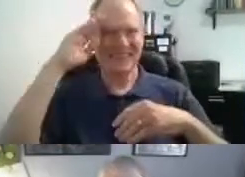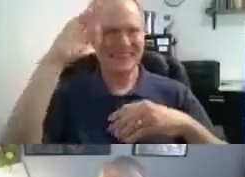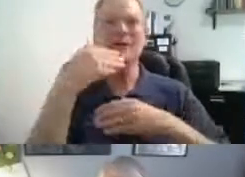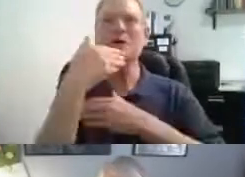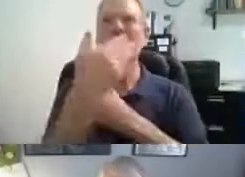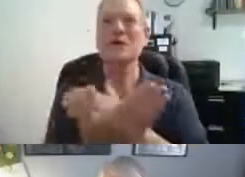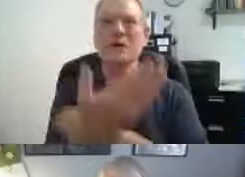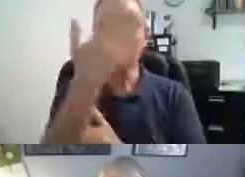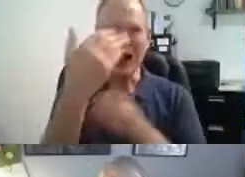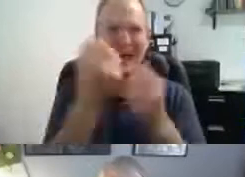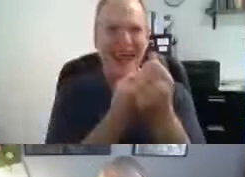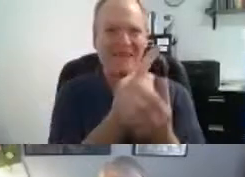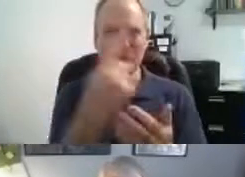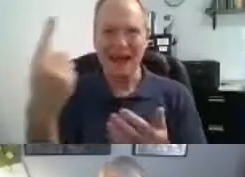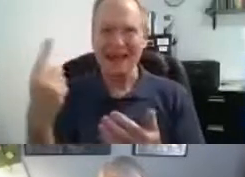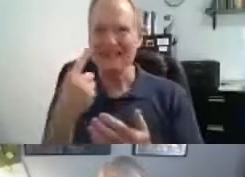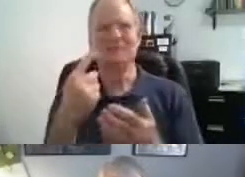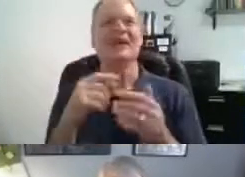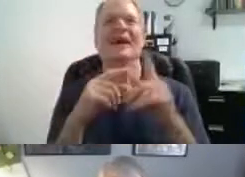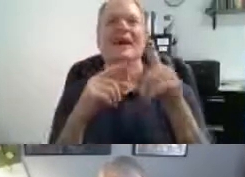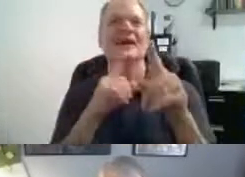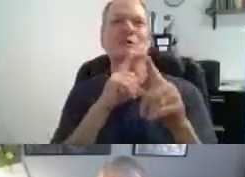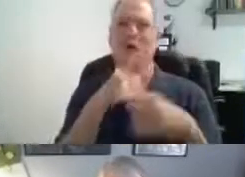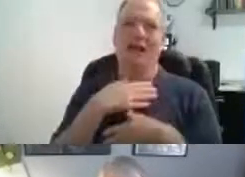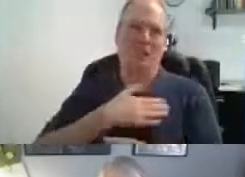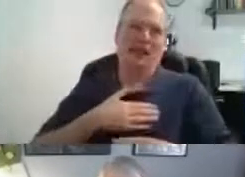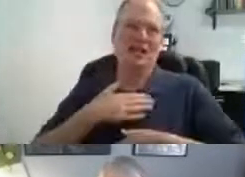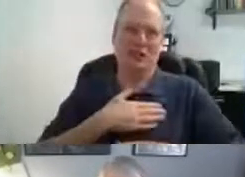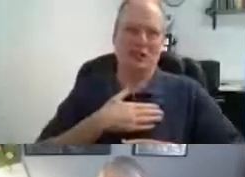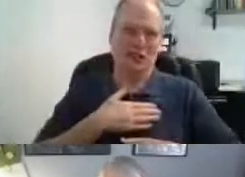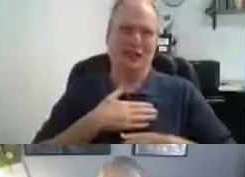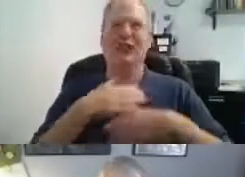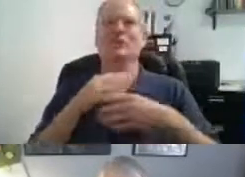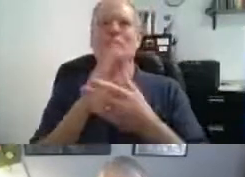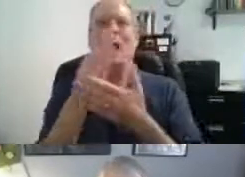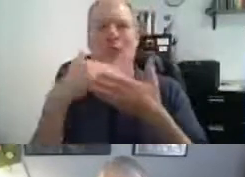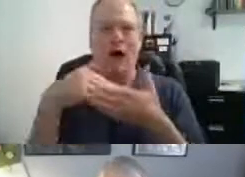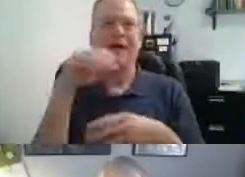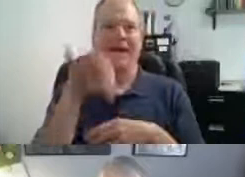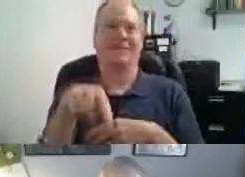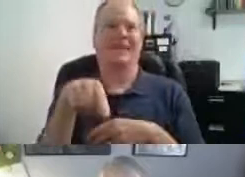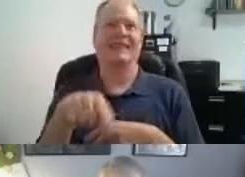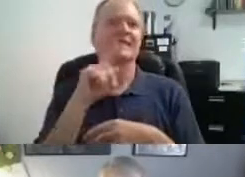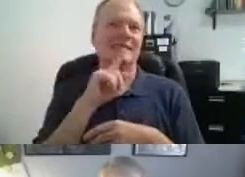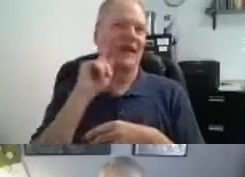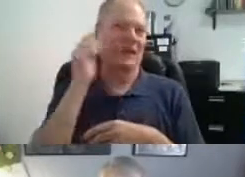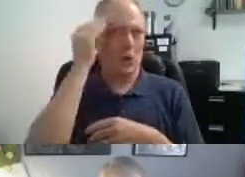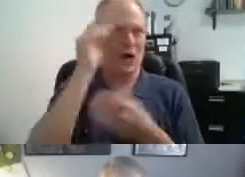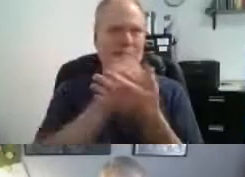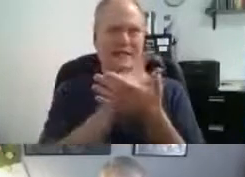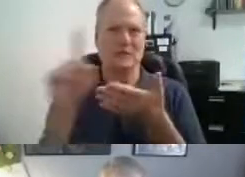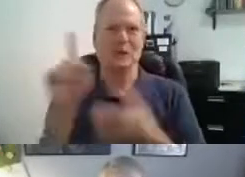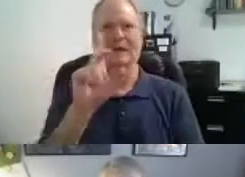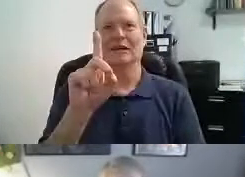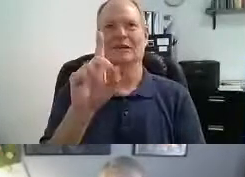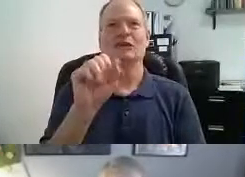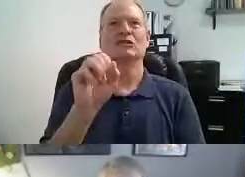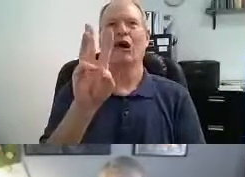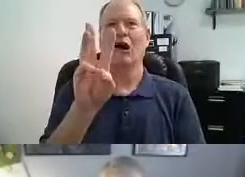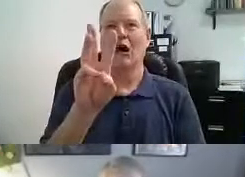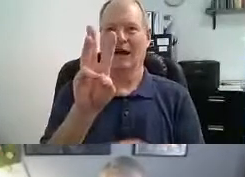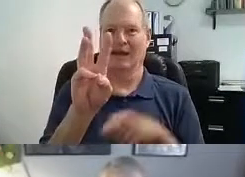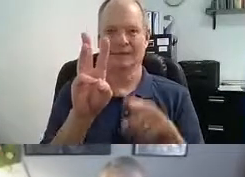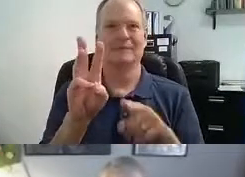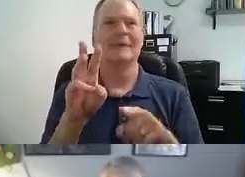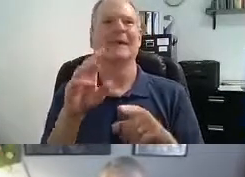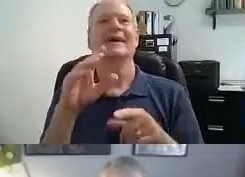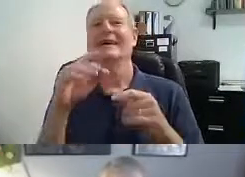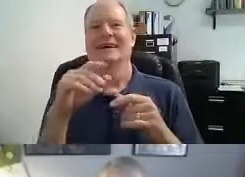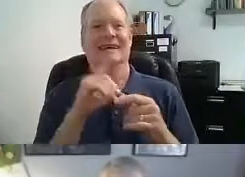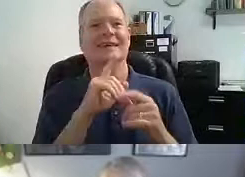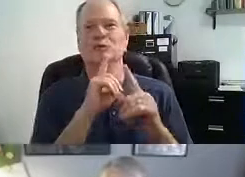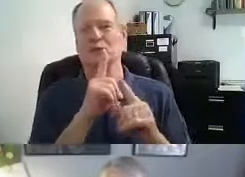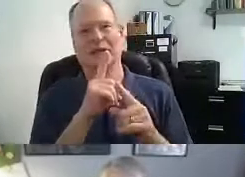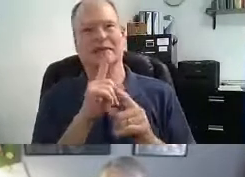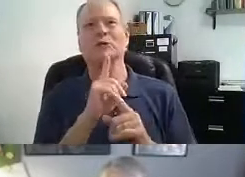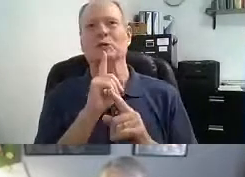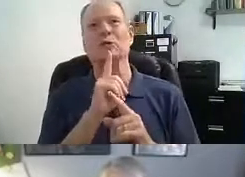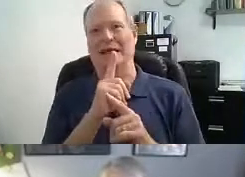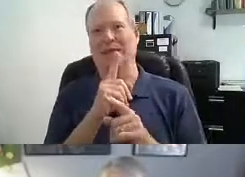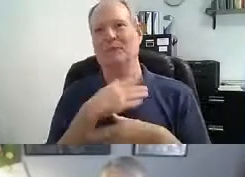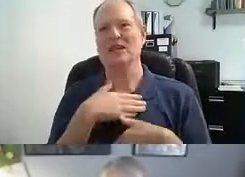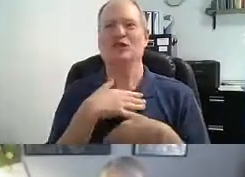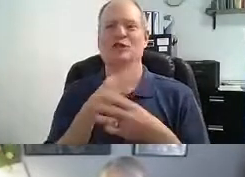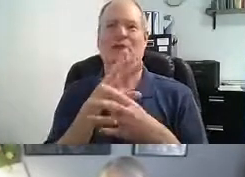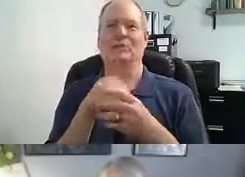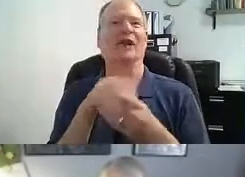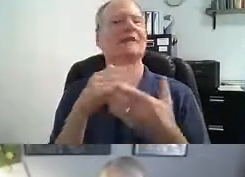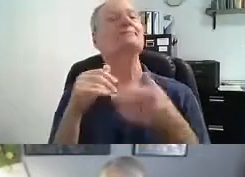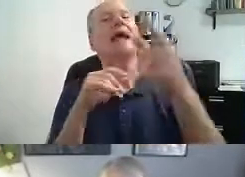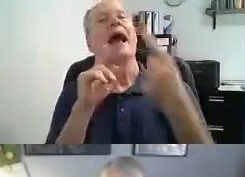Good morning, everyone! I really appreciate to be a part of this Deaf Awareness Week (DAW) really appreciate it